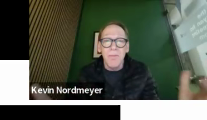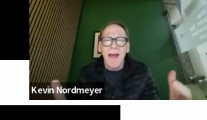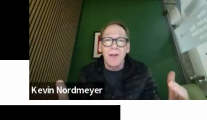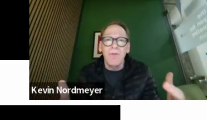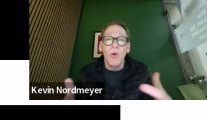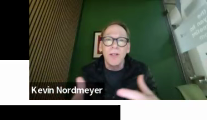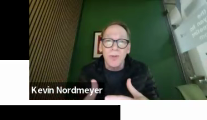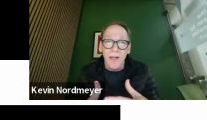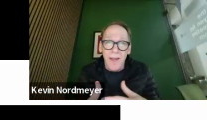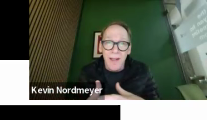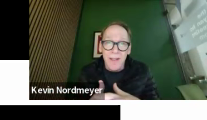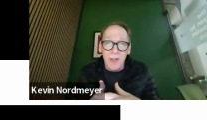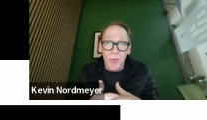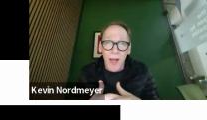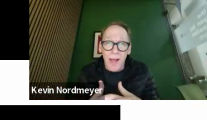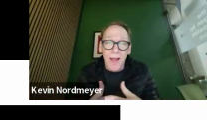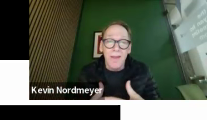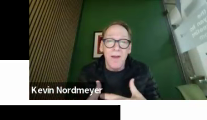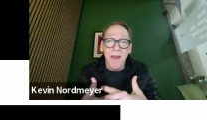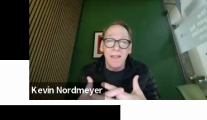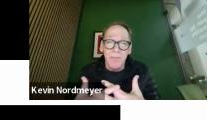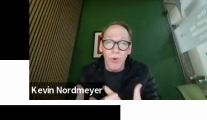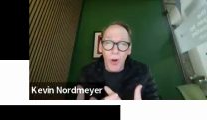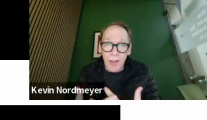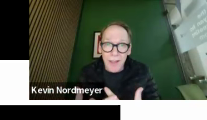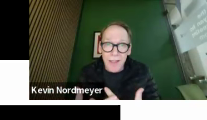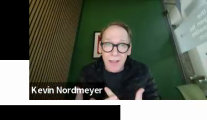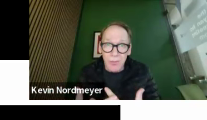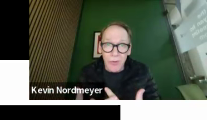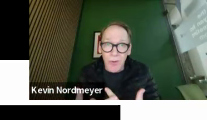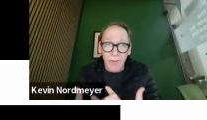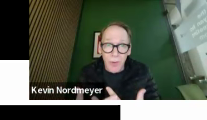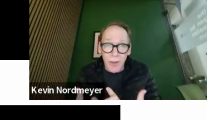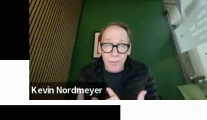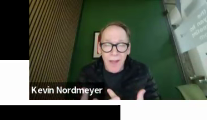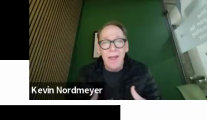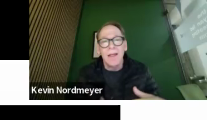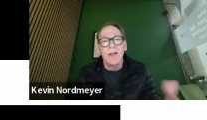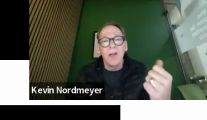It's a matter of orchestrating that in such a way that it makes it broadly accessible to everyone.